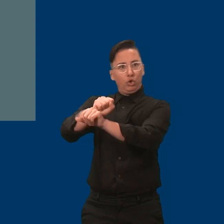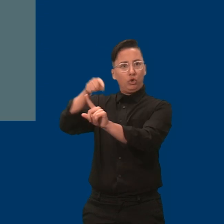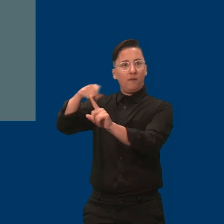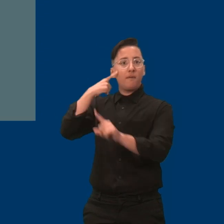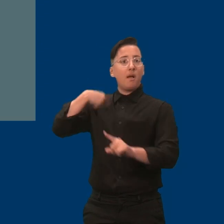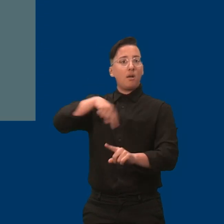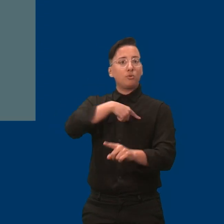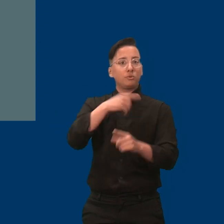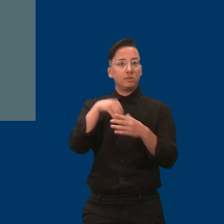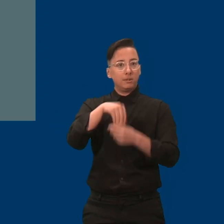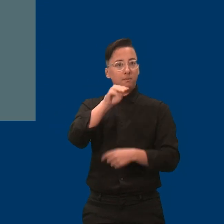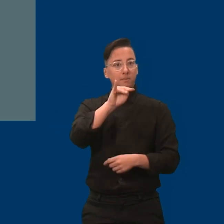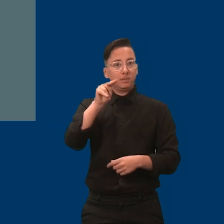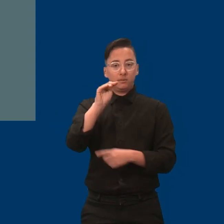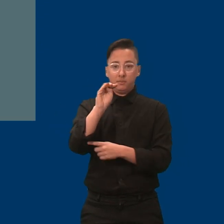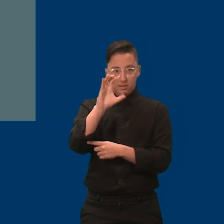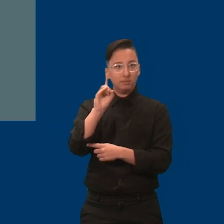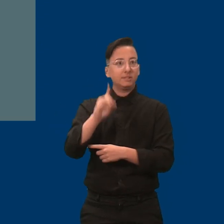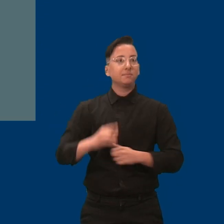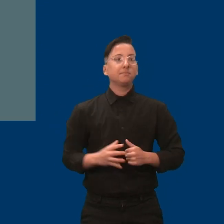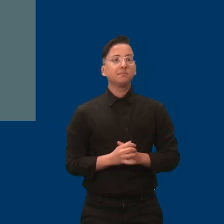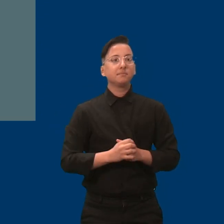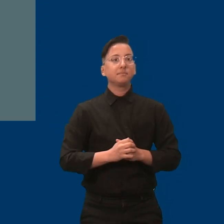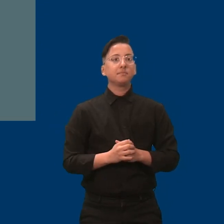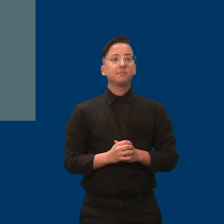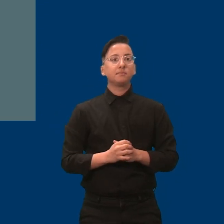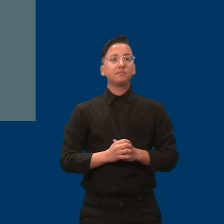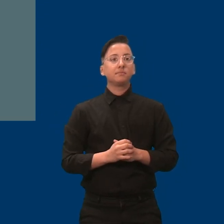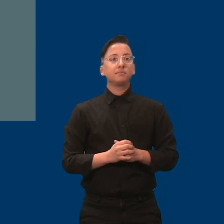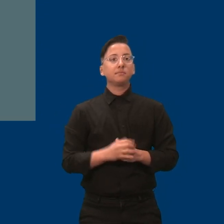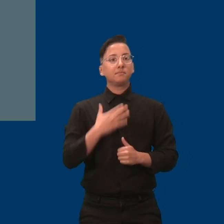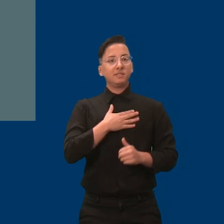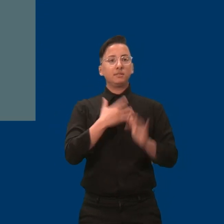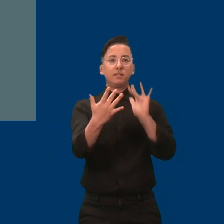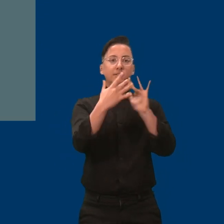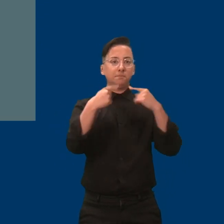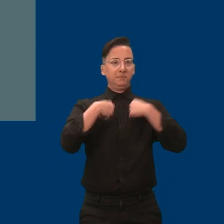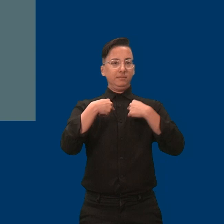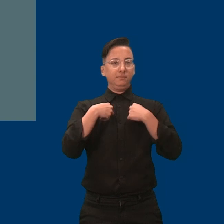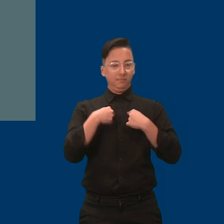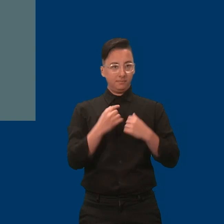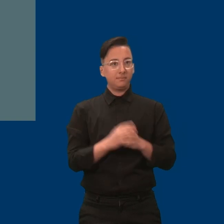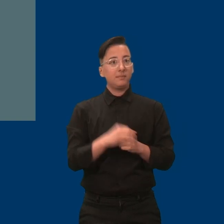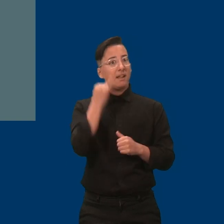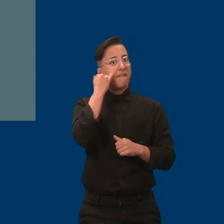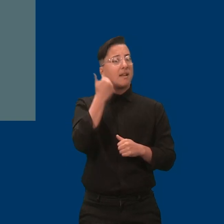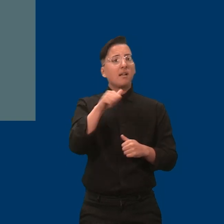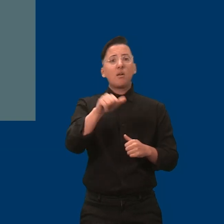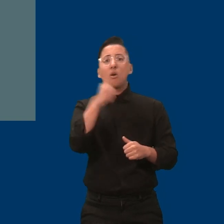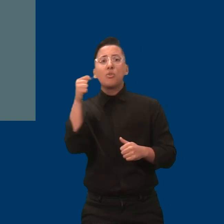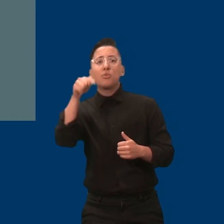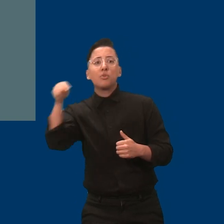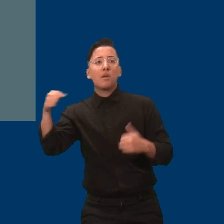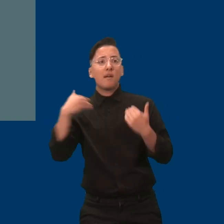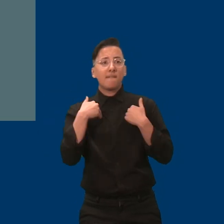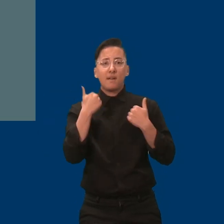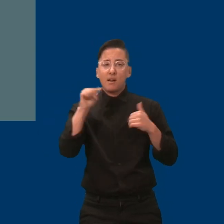Please contact me, the Chair, or another council member if you have issues that need to be addressed.